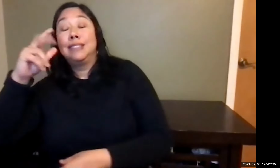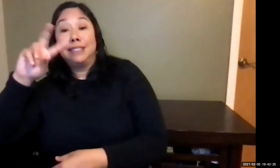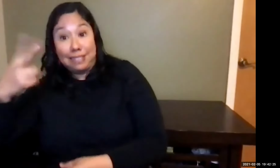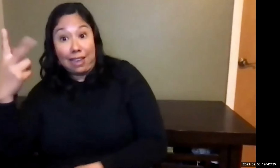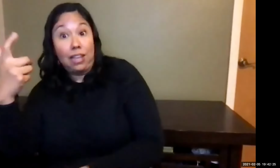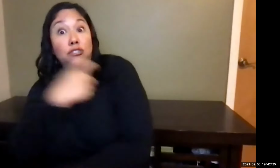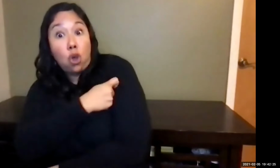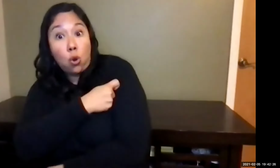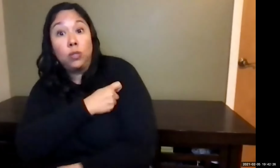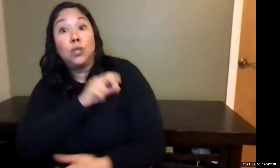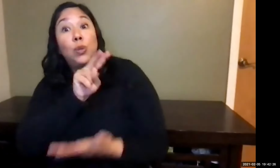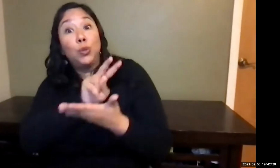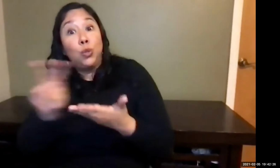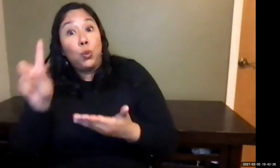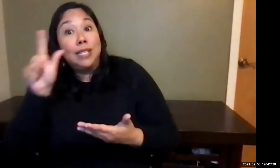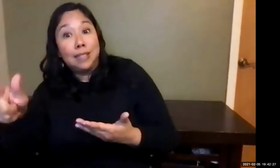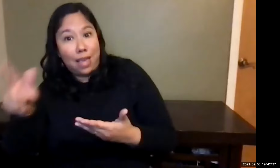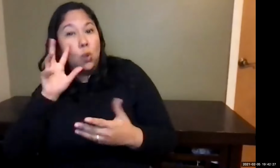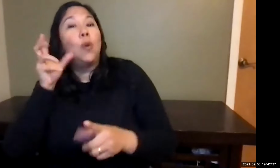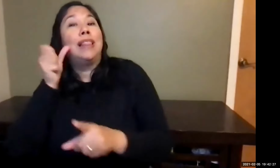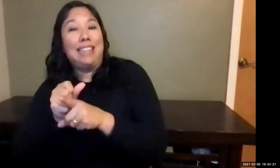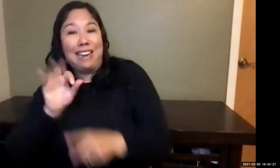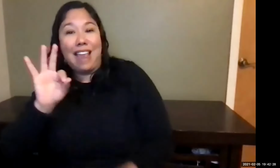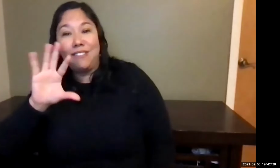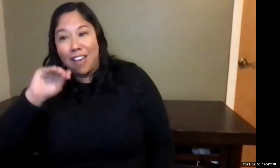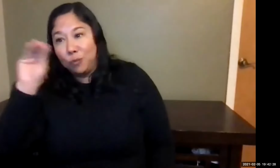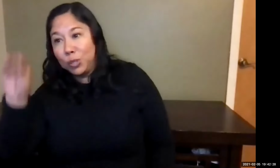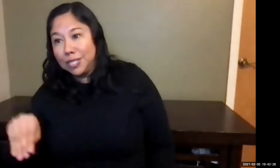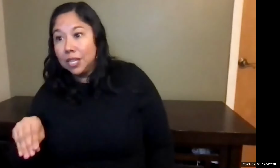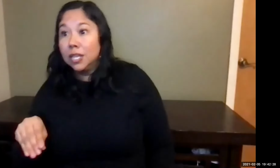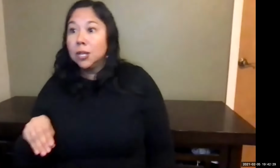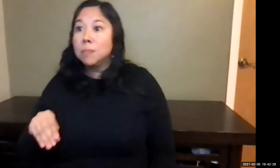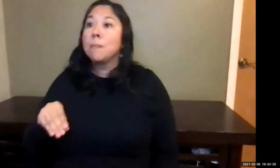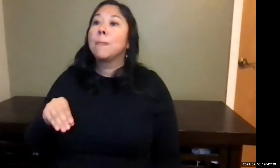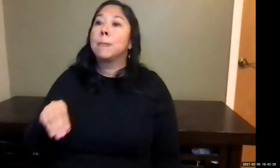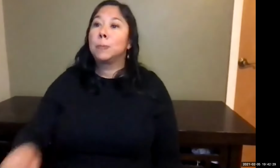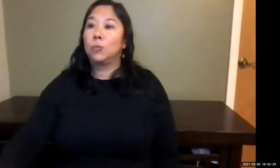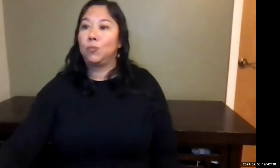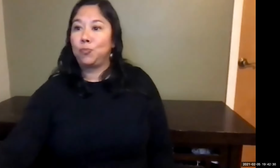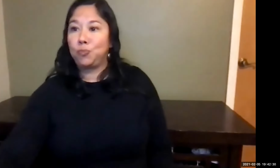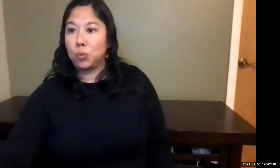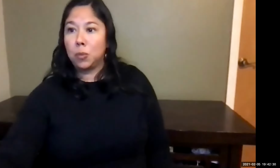And so – and even if you get both doses, you’re still 95%, not 100, right?